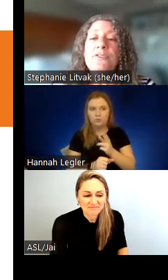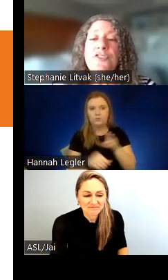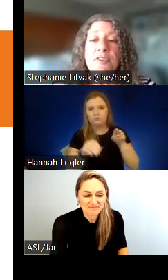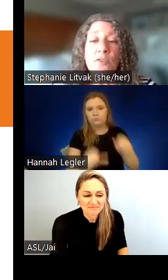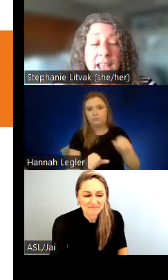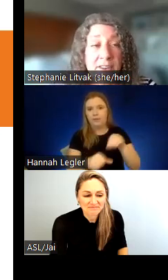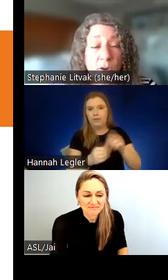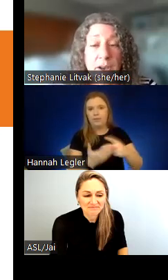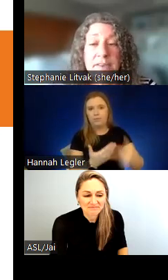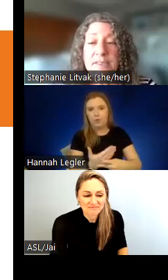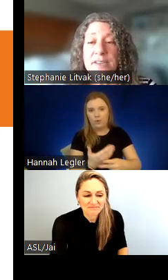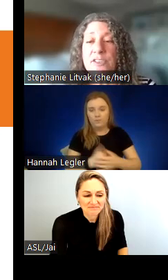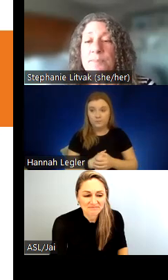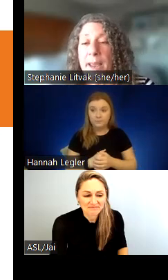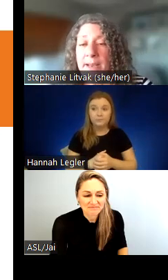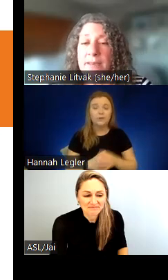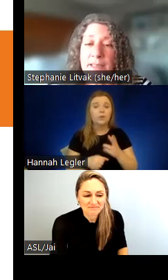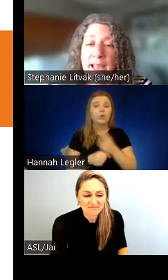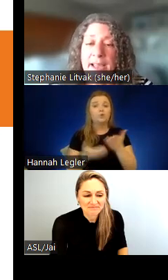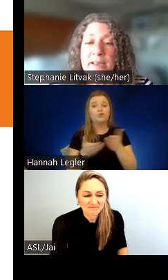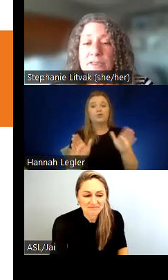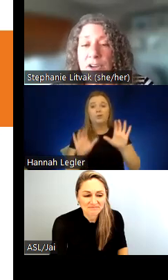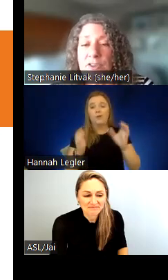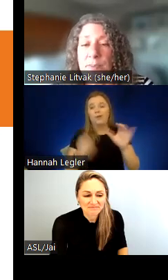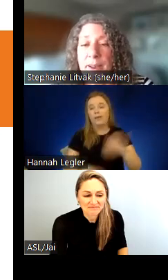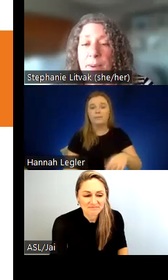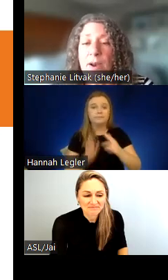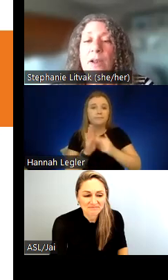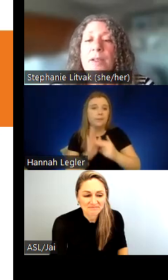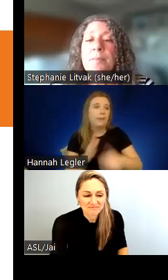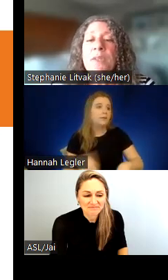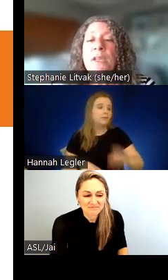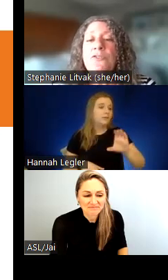Use general categories such as paint, clay, construction paper.